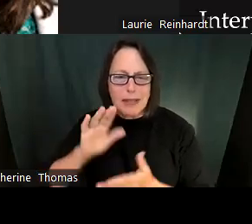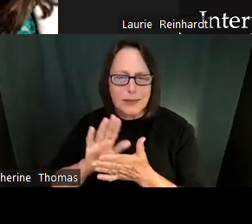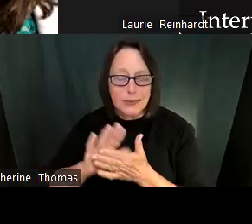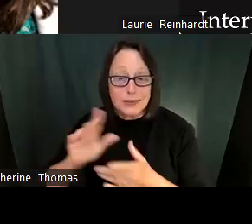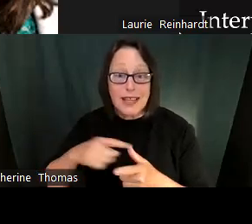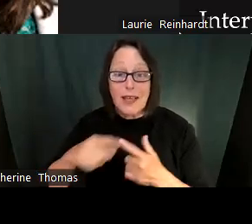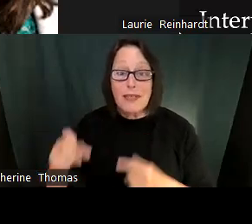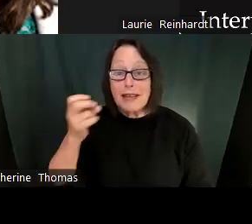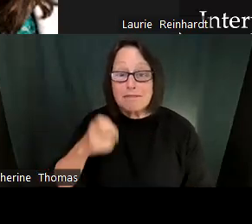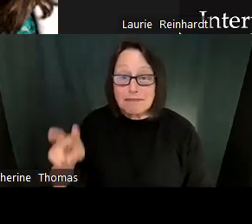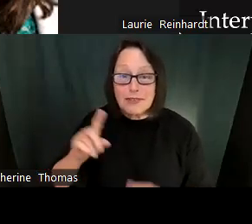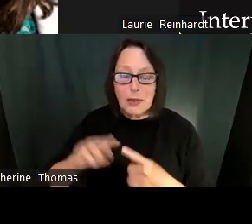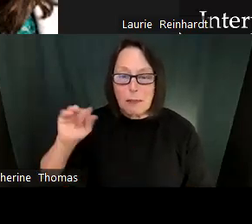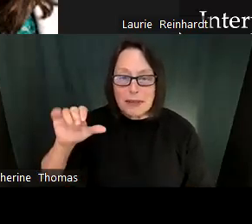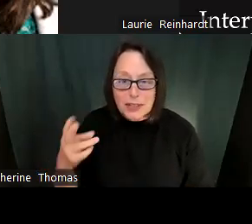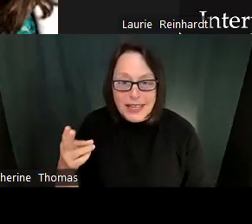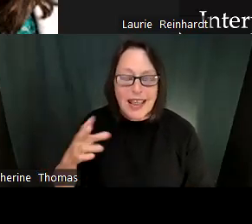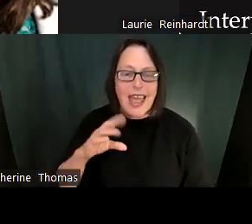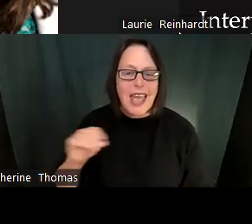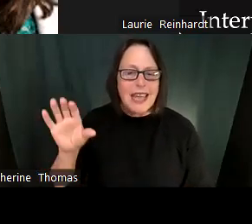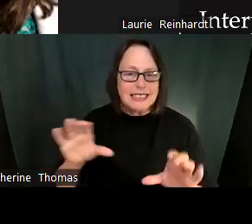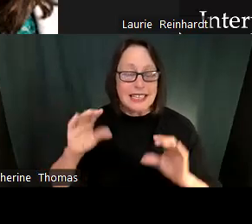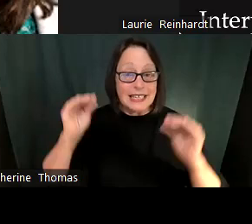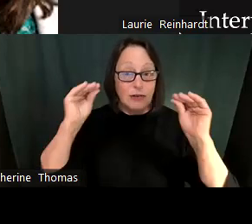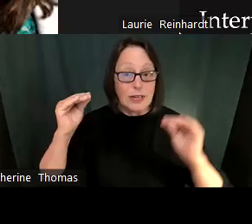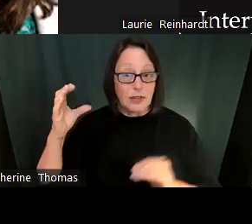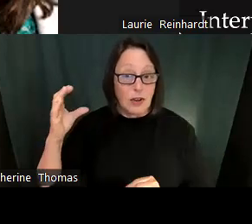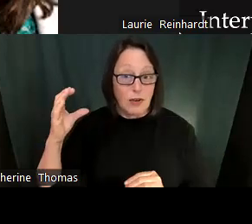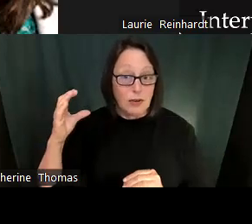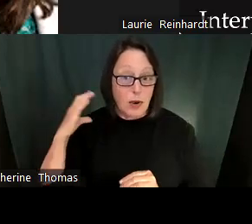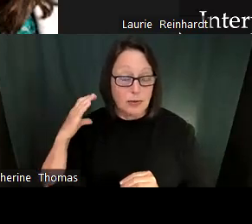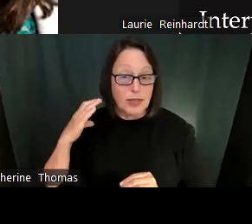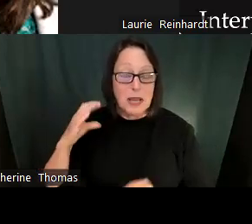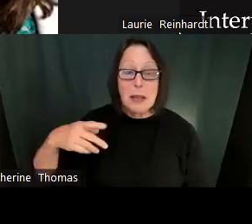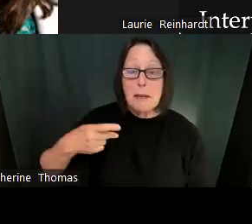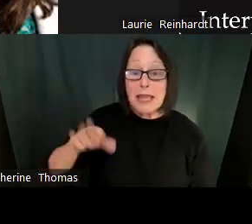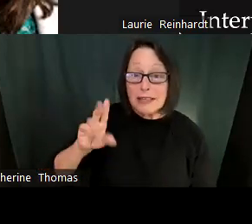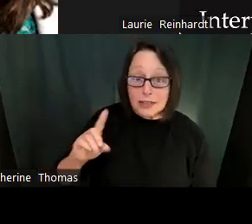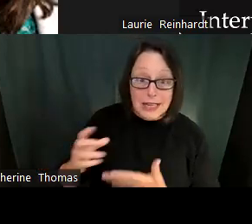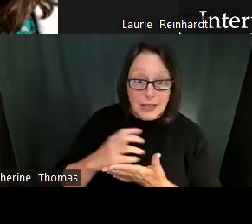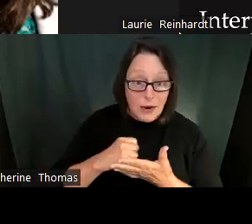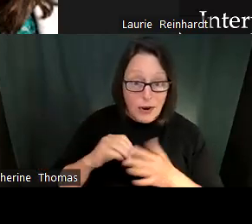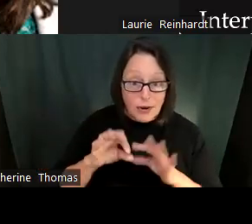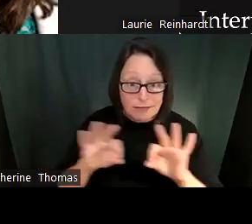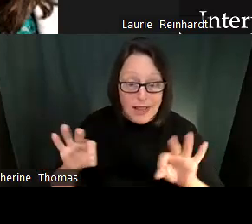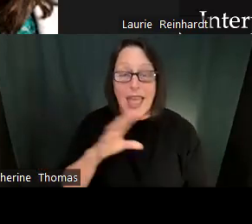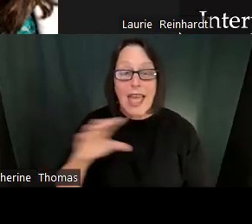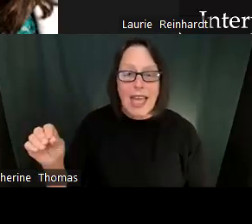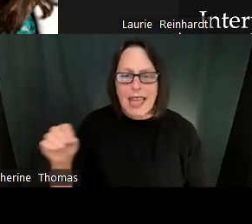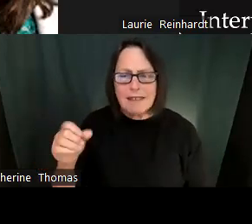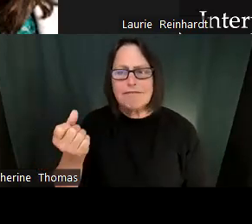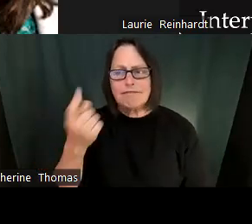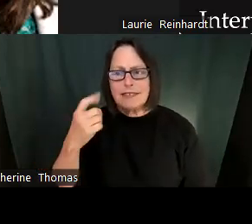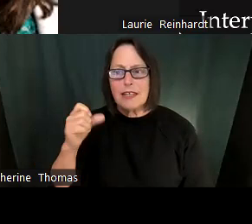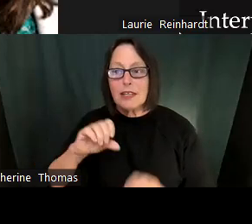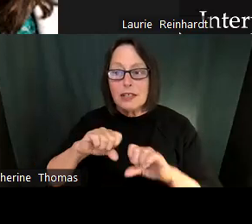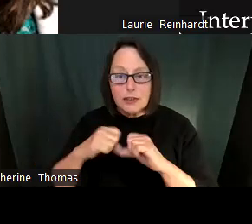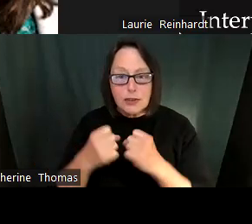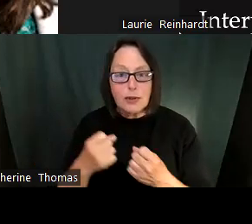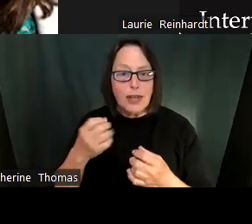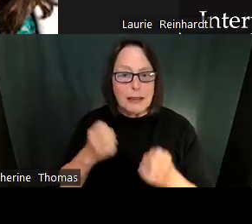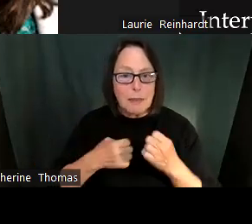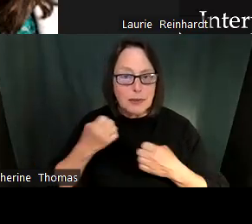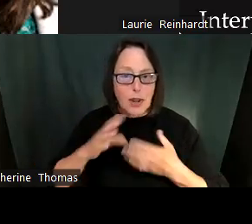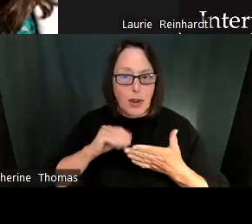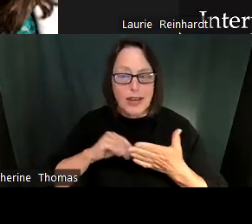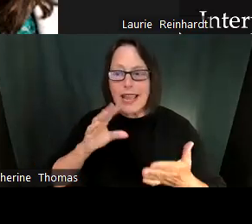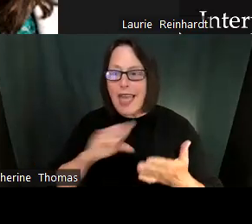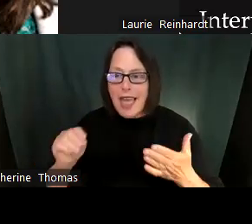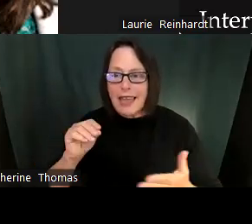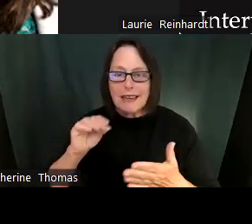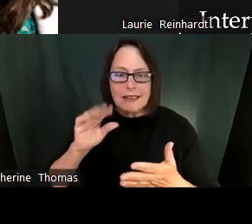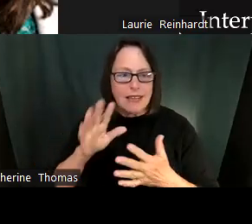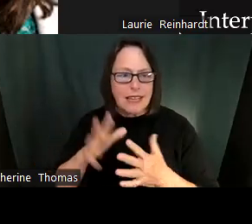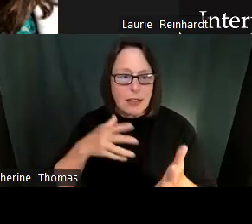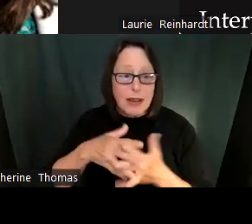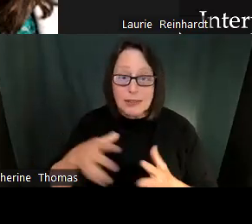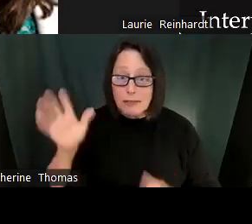I am a former first grade teacher. I'm a Midwestern guy taught in Chicago public schools.